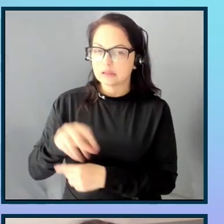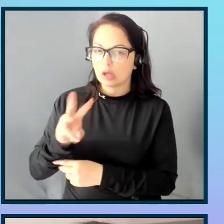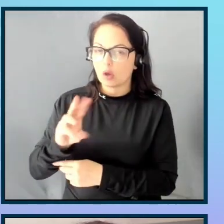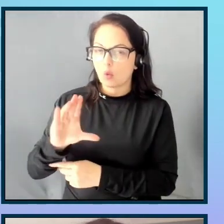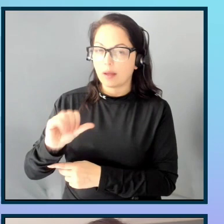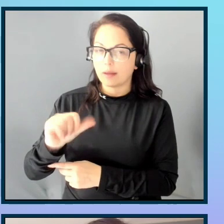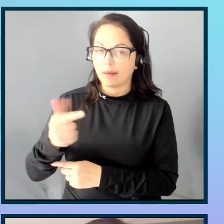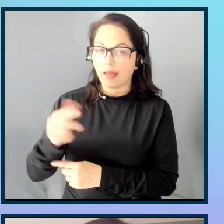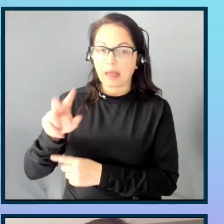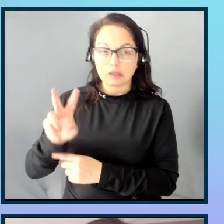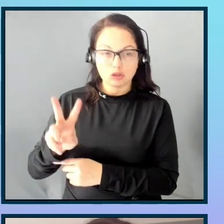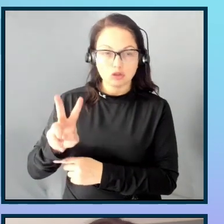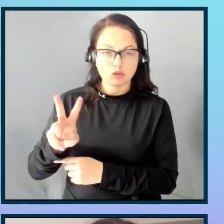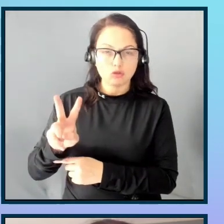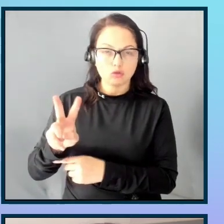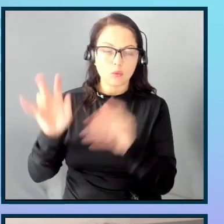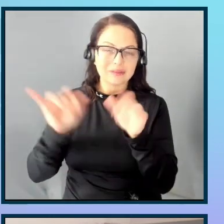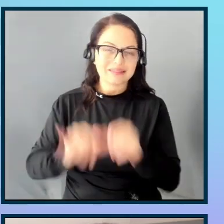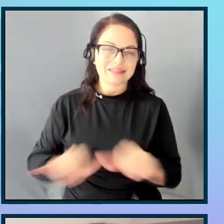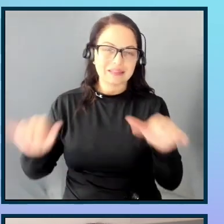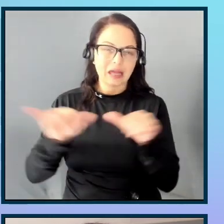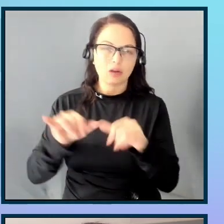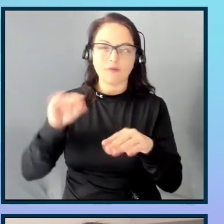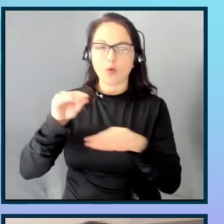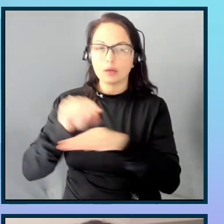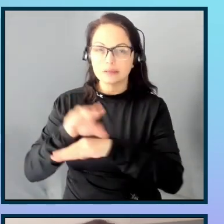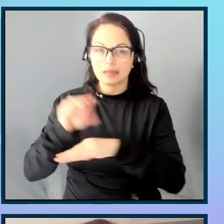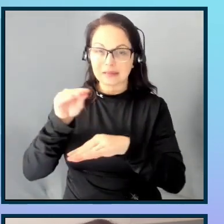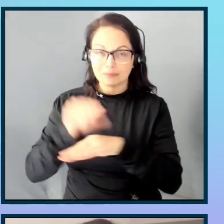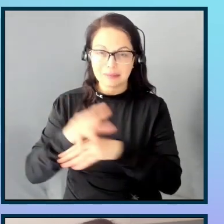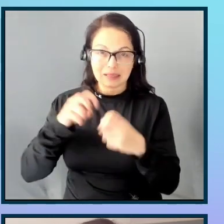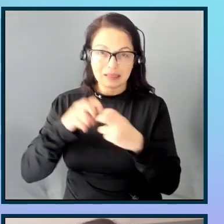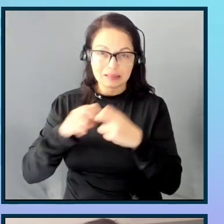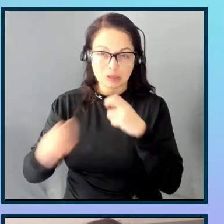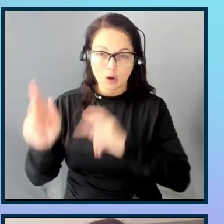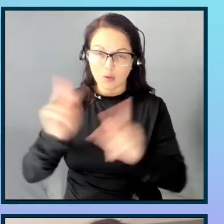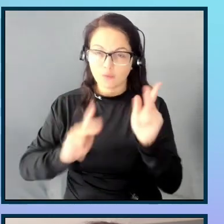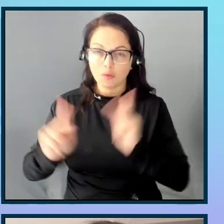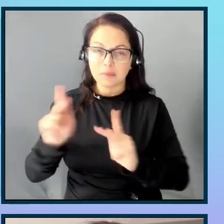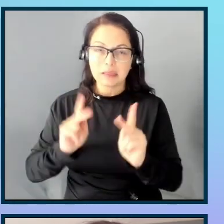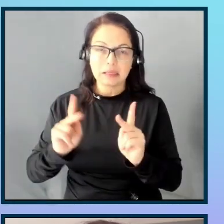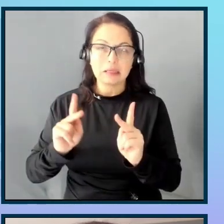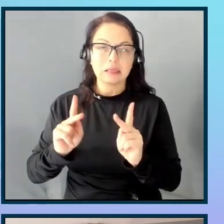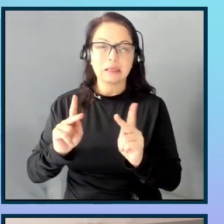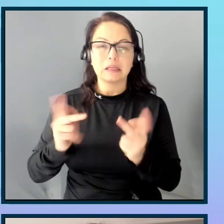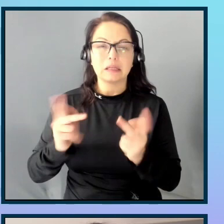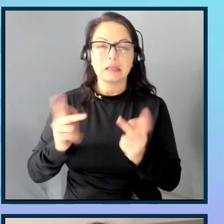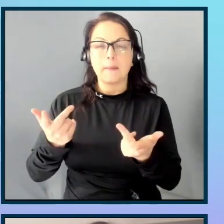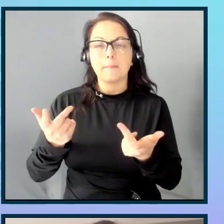the standard for accessibility is really hard for people to get their needs even looked at